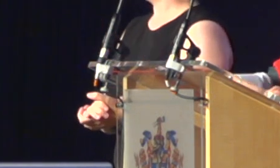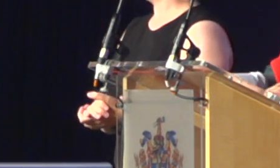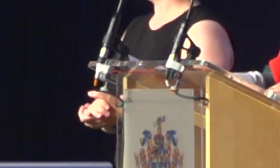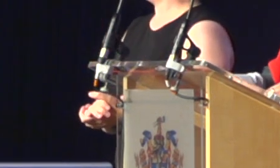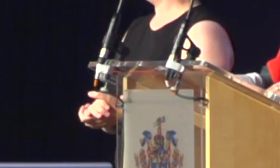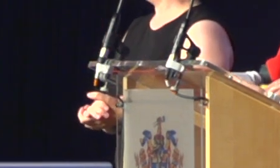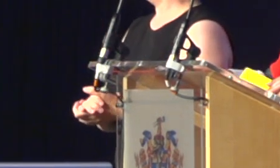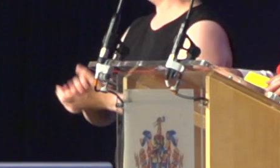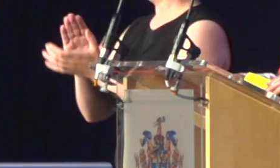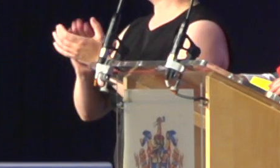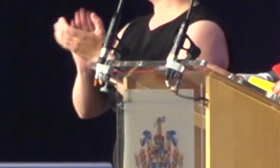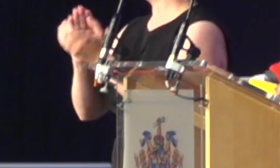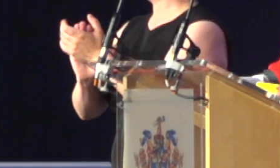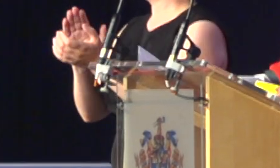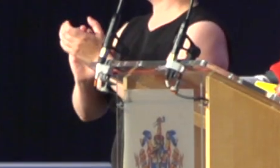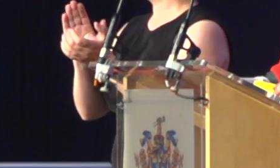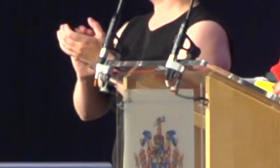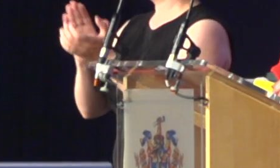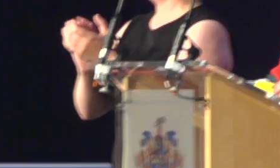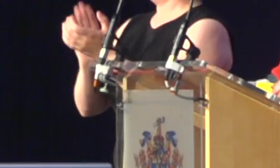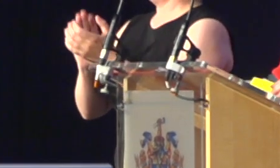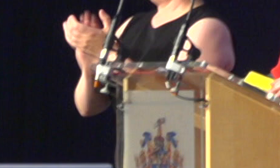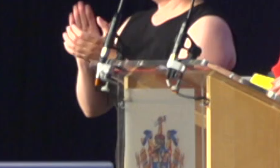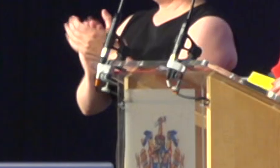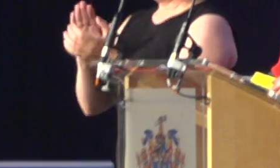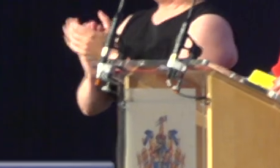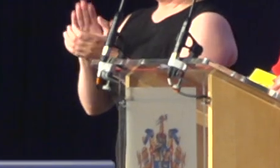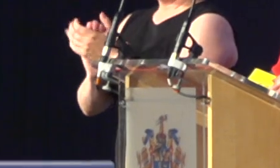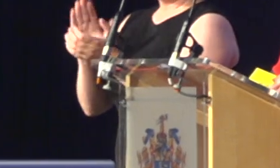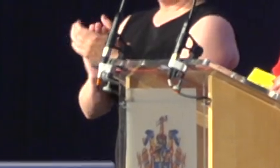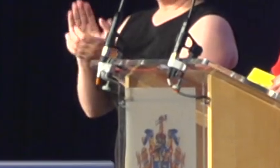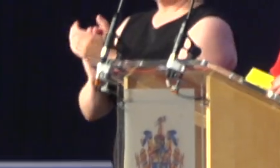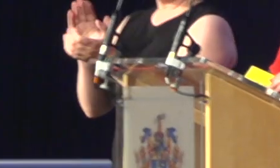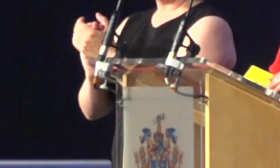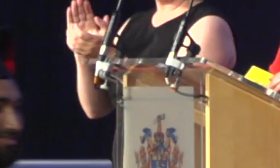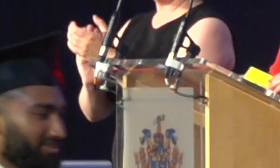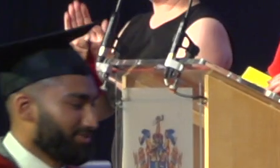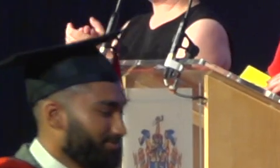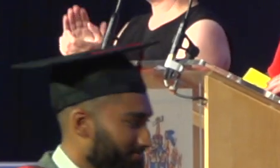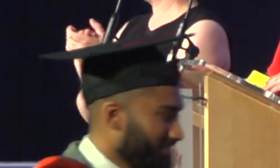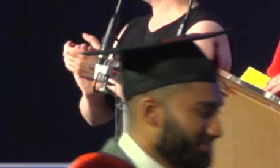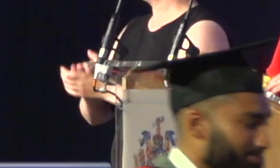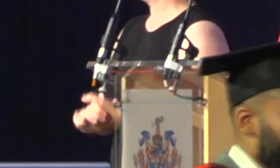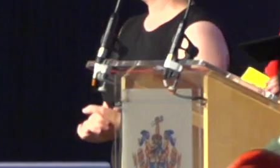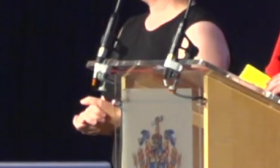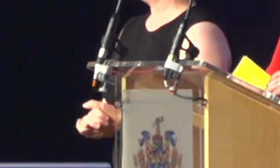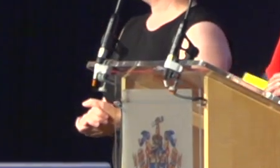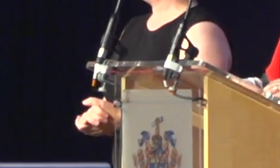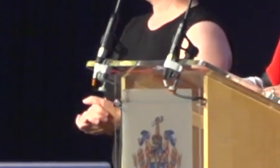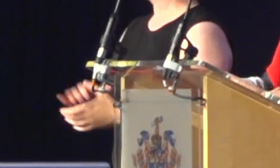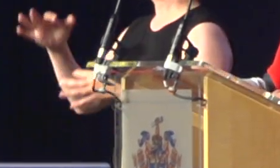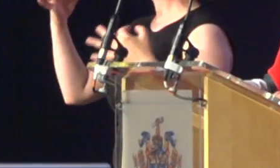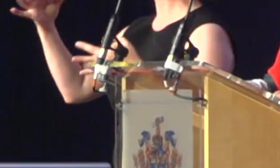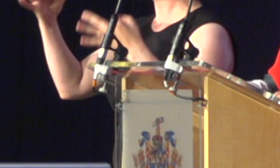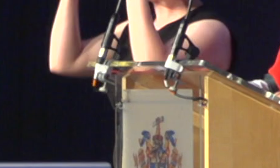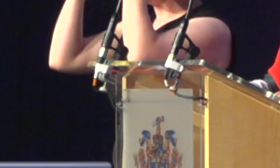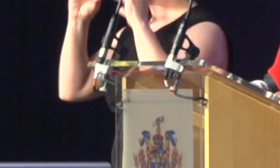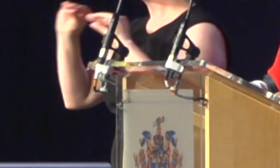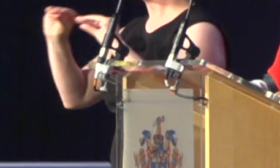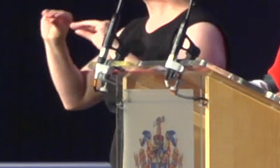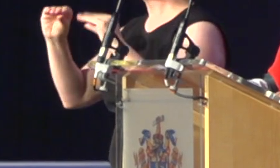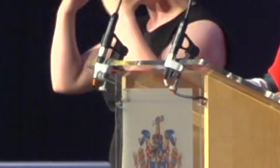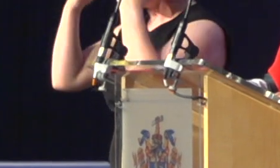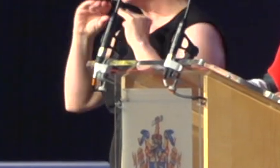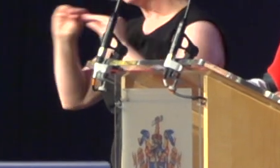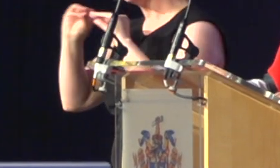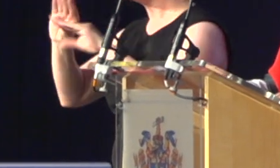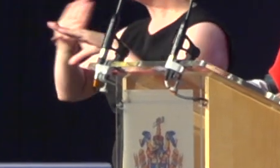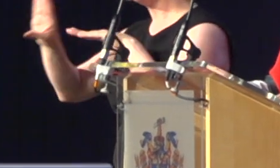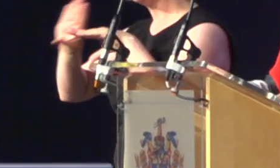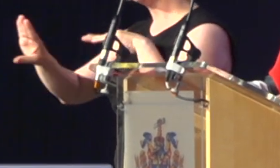Certificate of Education Education and Training